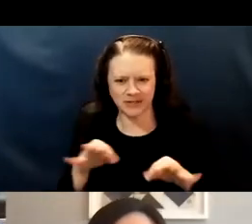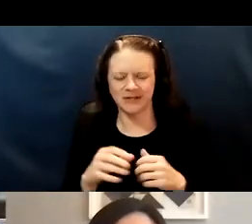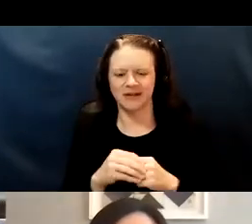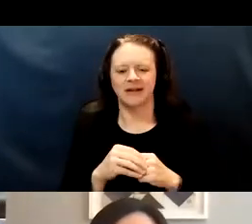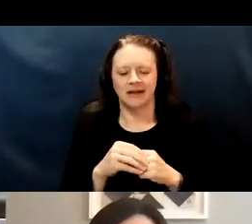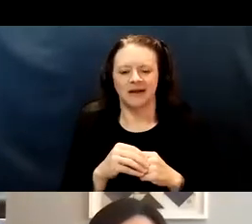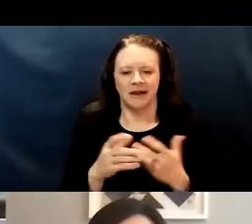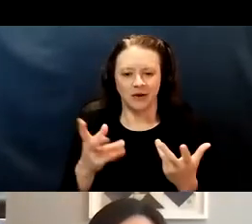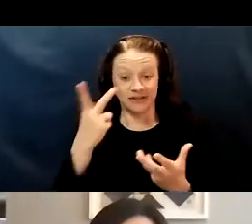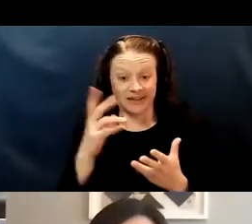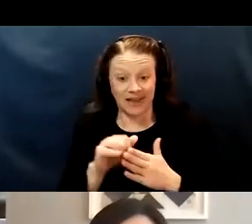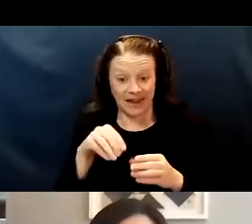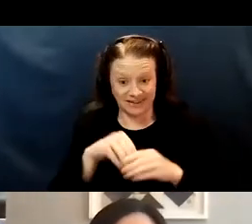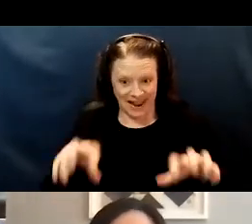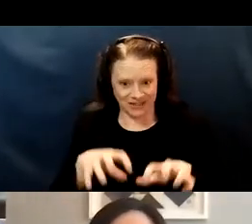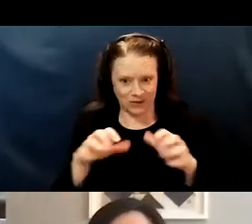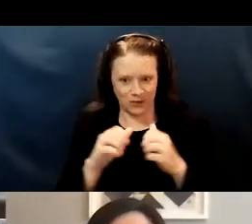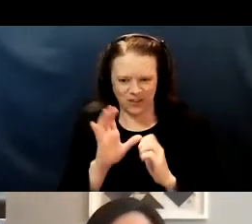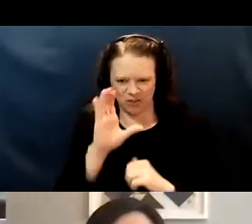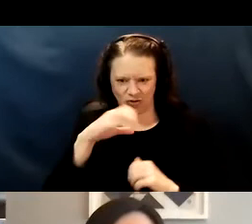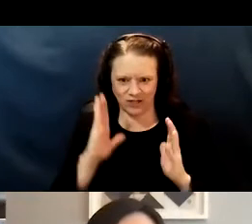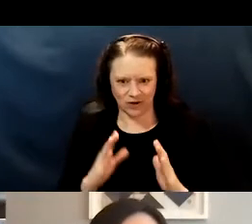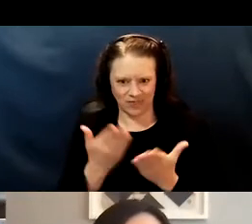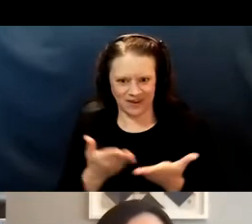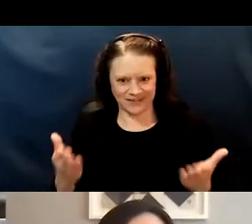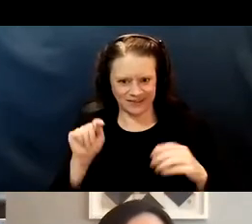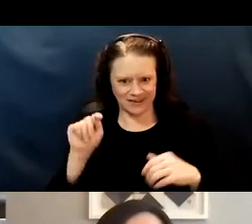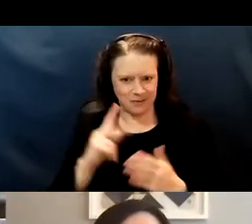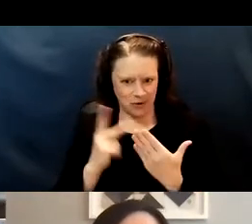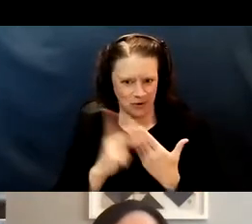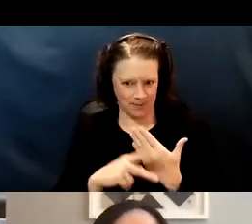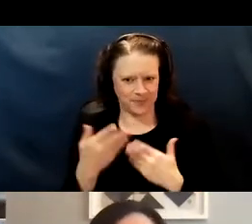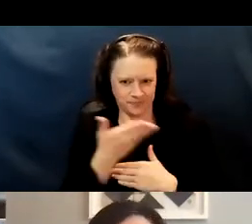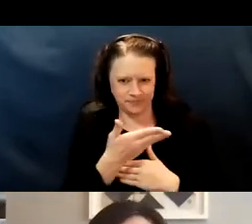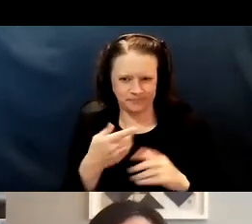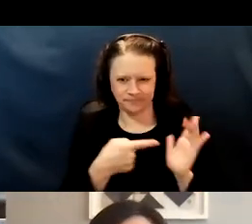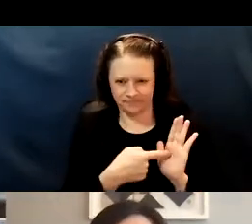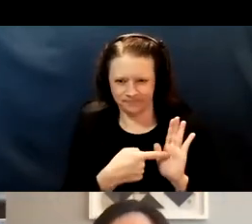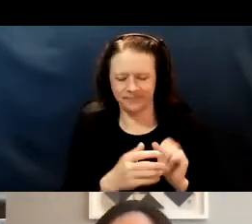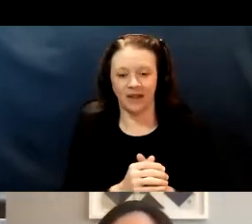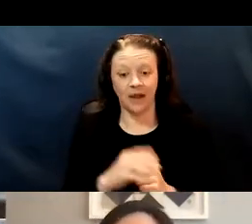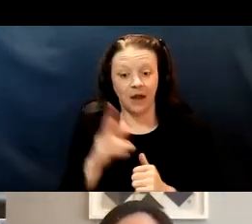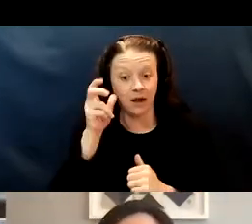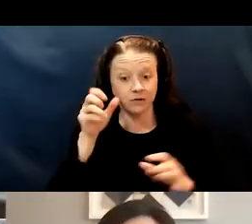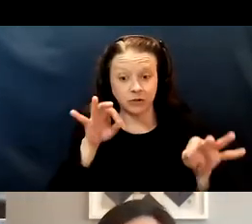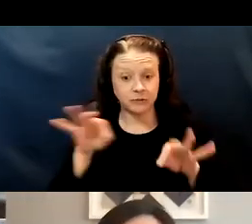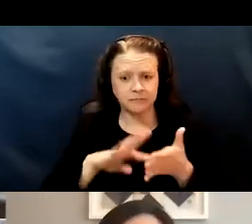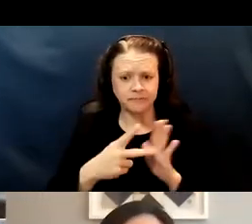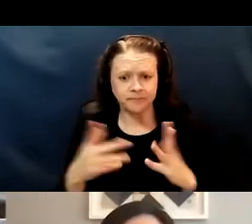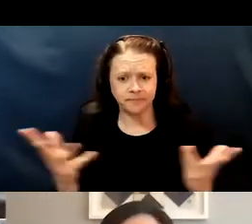the stranger things TV show. It's providing additional narration